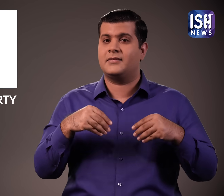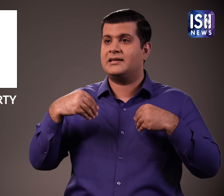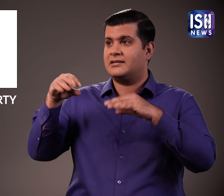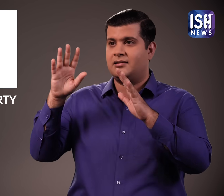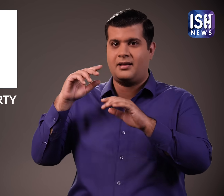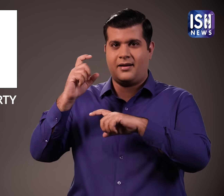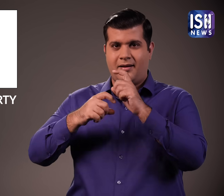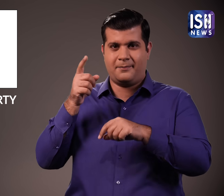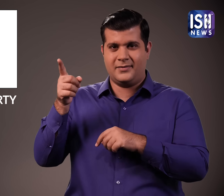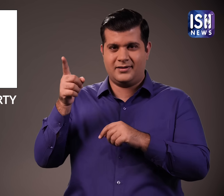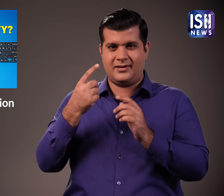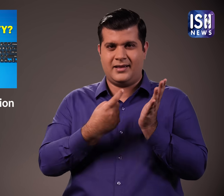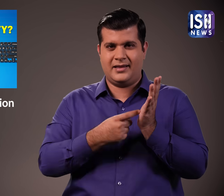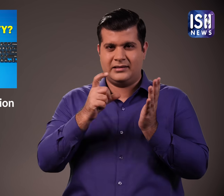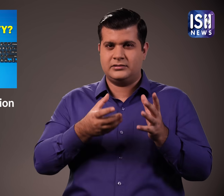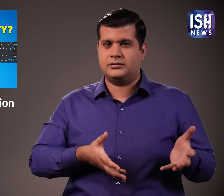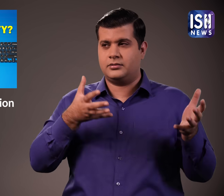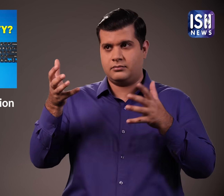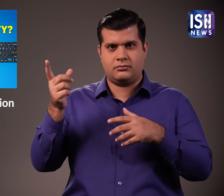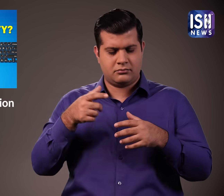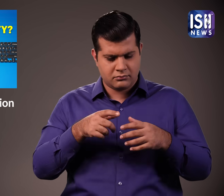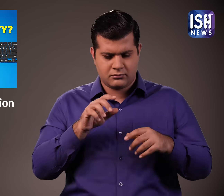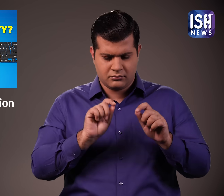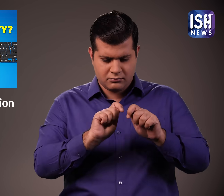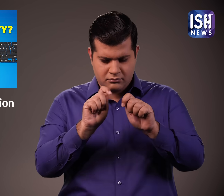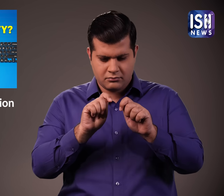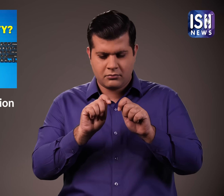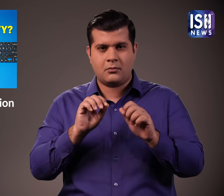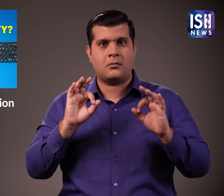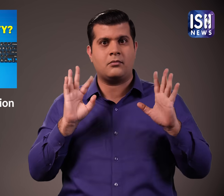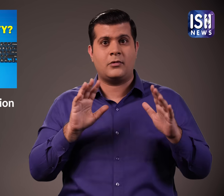Later, Sholes sold the QWERTY layout to the American Remington Corporation.